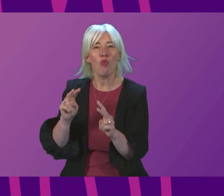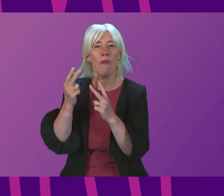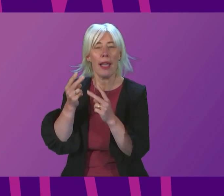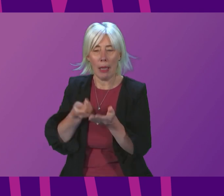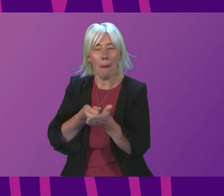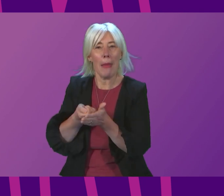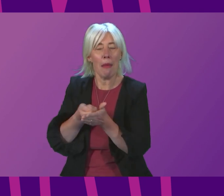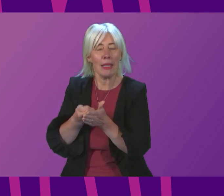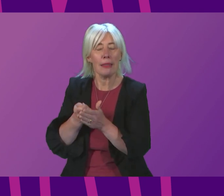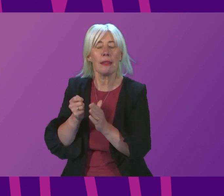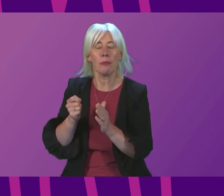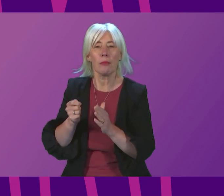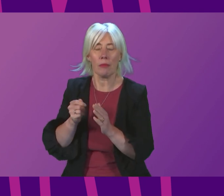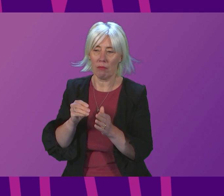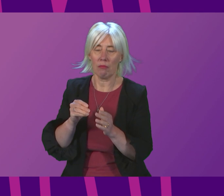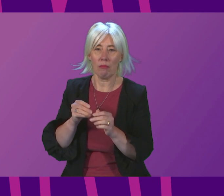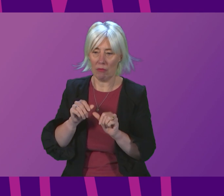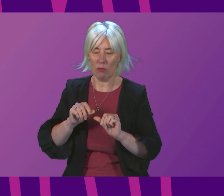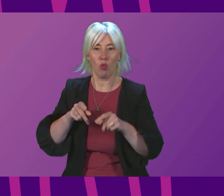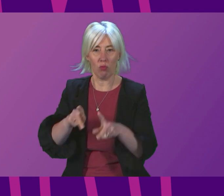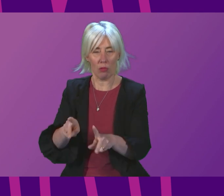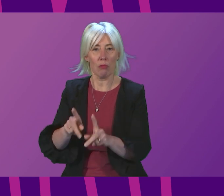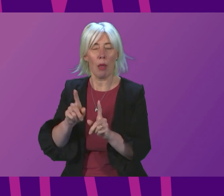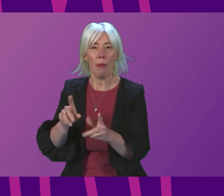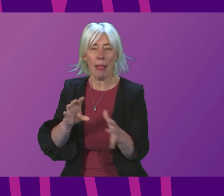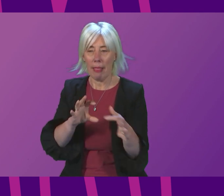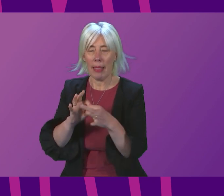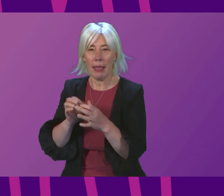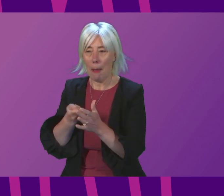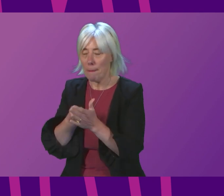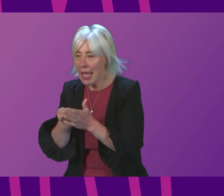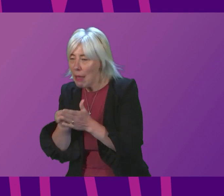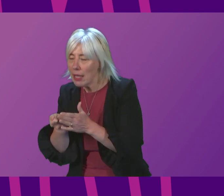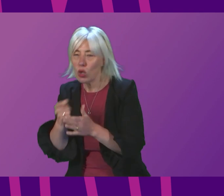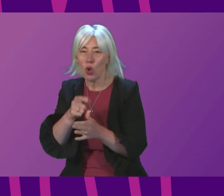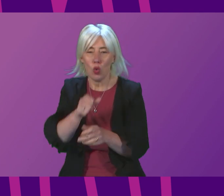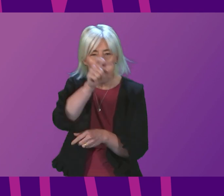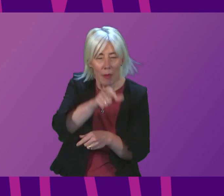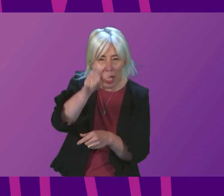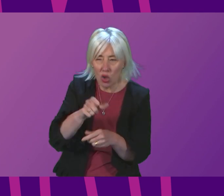dentists from 1 April that will more closely link payments to the number of patients seen and treatments provided.